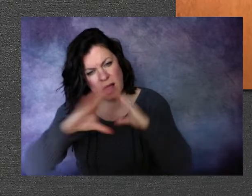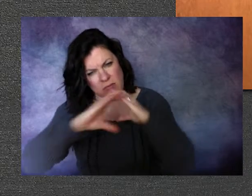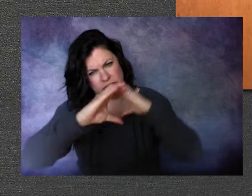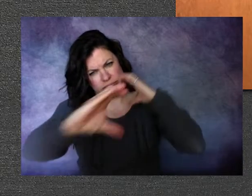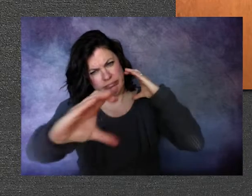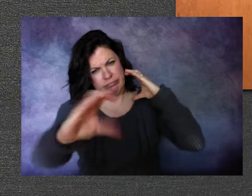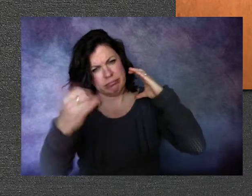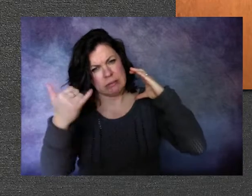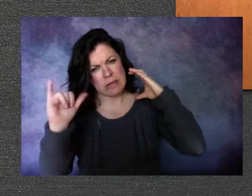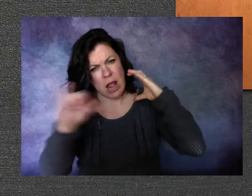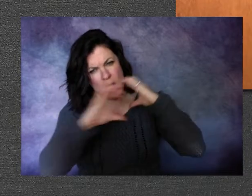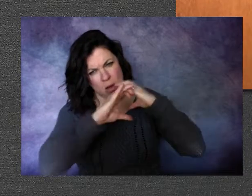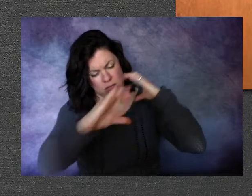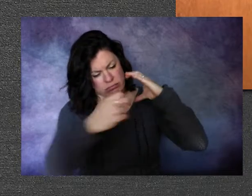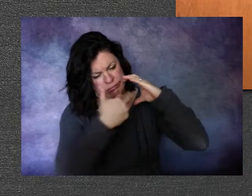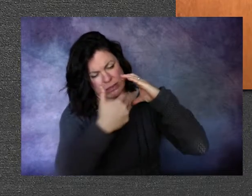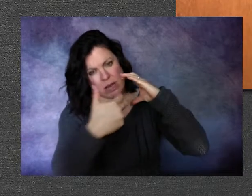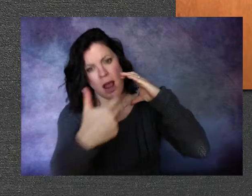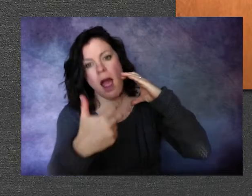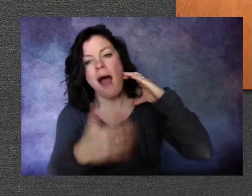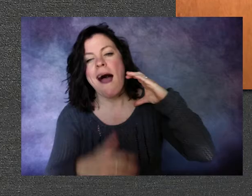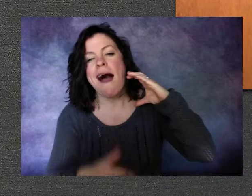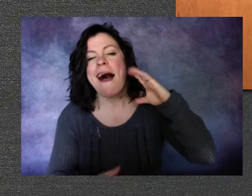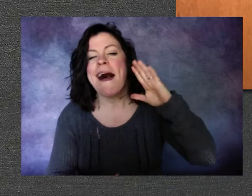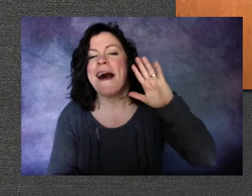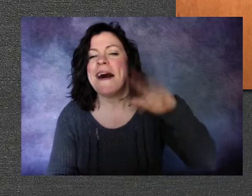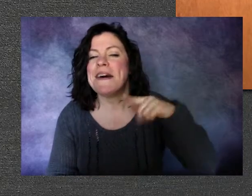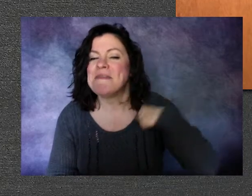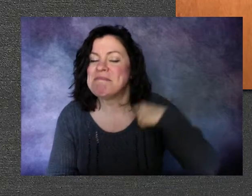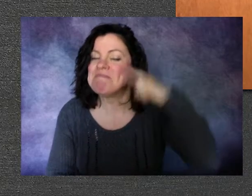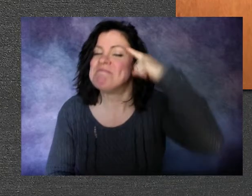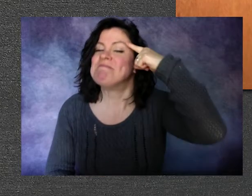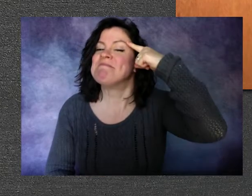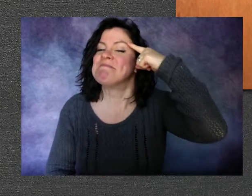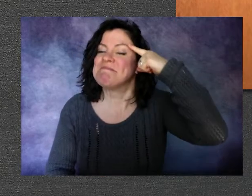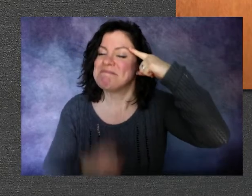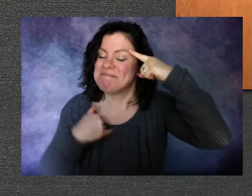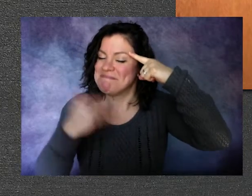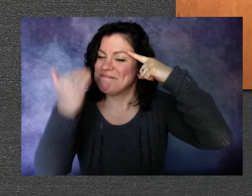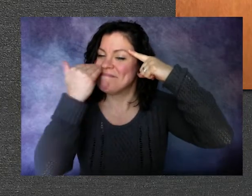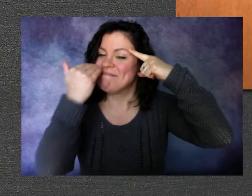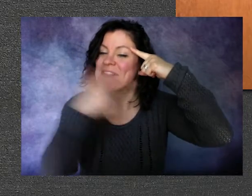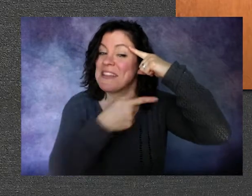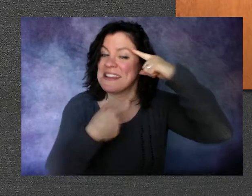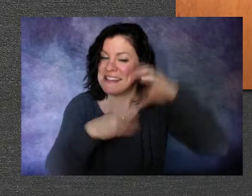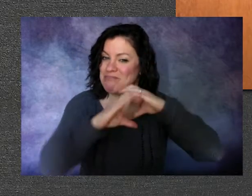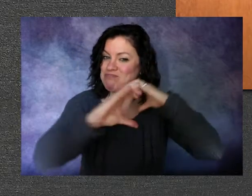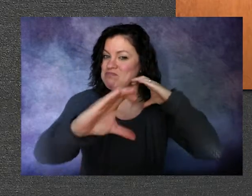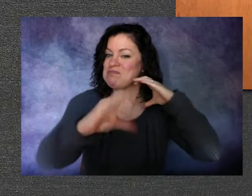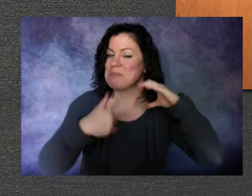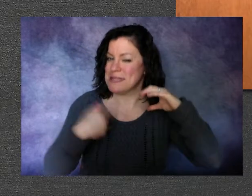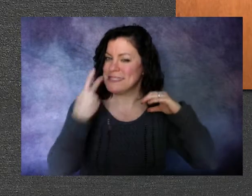And a tunnel. Oh, I just had an idea. My friends, have you ever seen a tunnel like that somewhere?